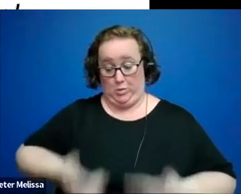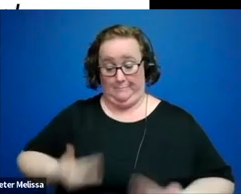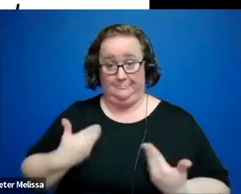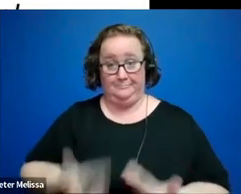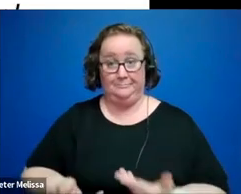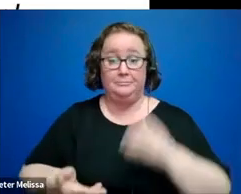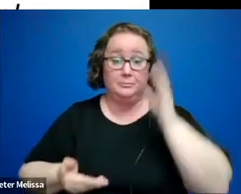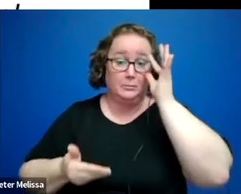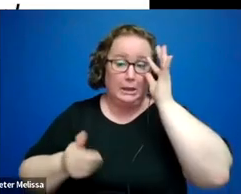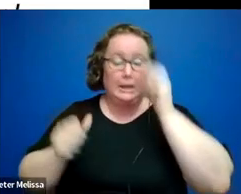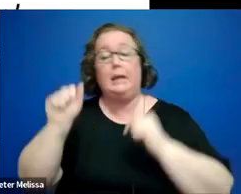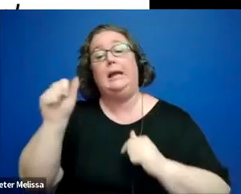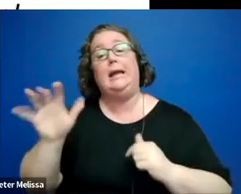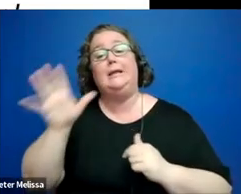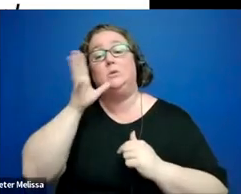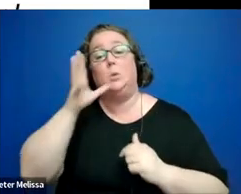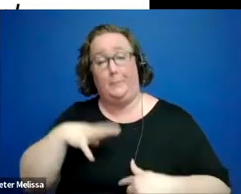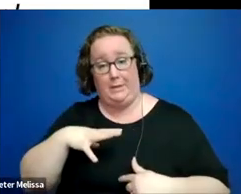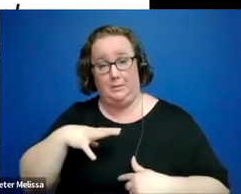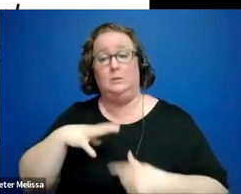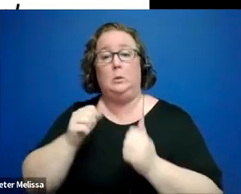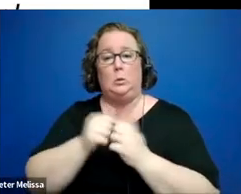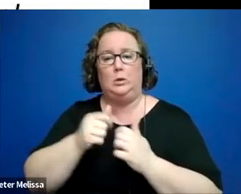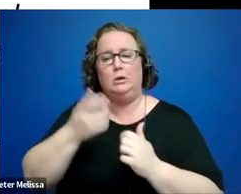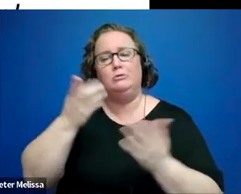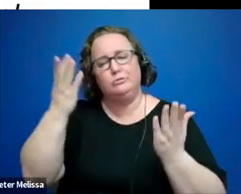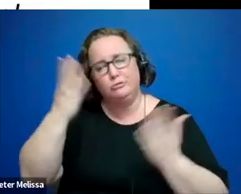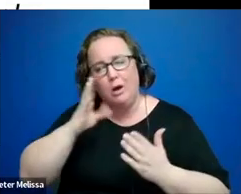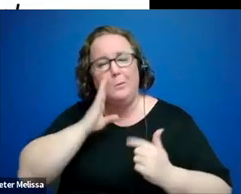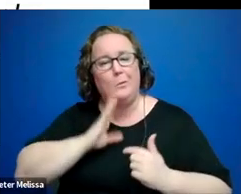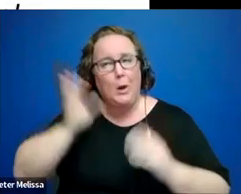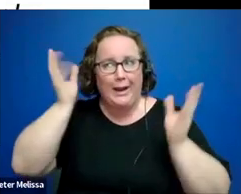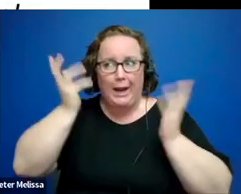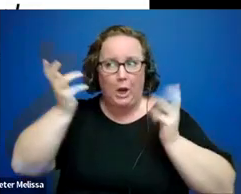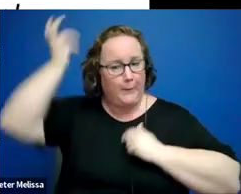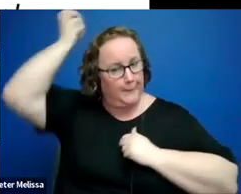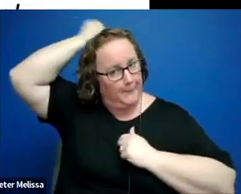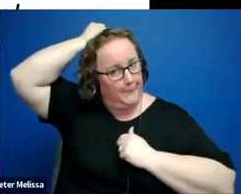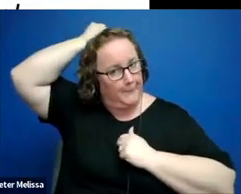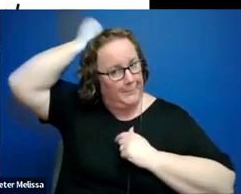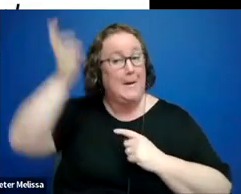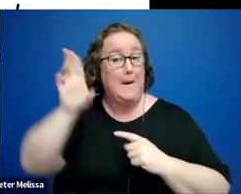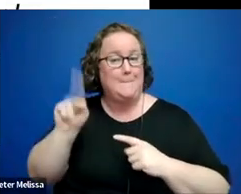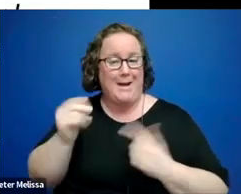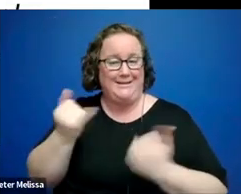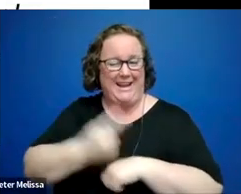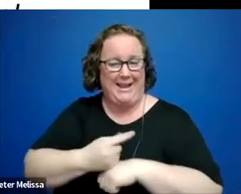am an Asian woman with dark brown hair in a bun today, sitting in a wheelchair and